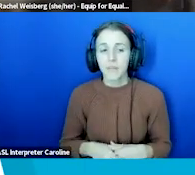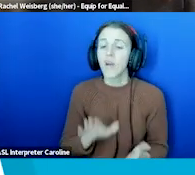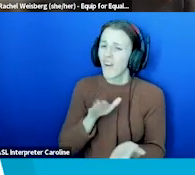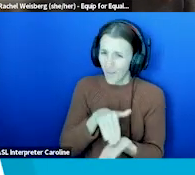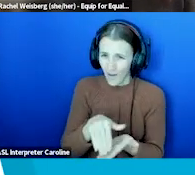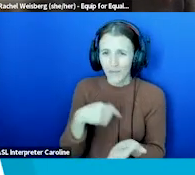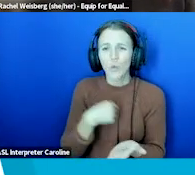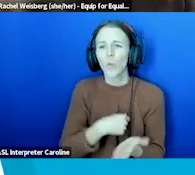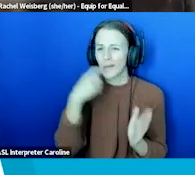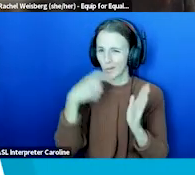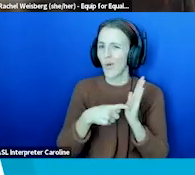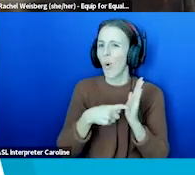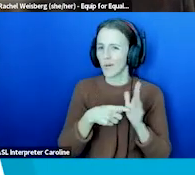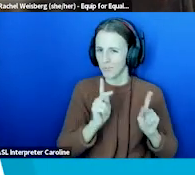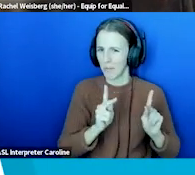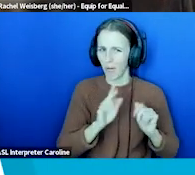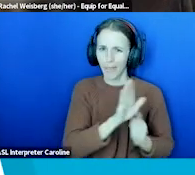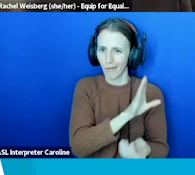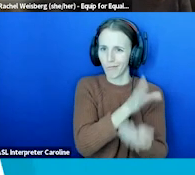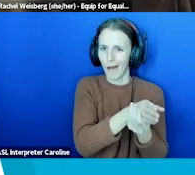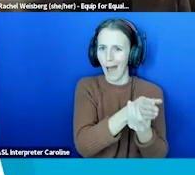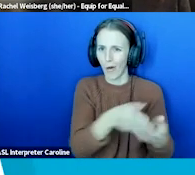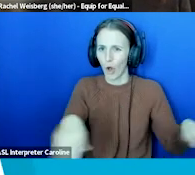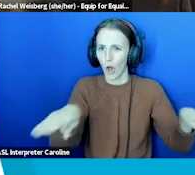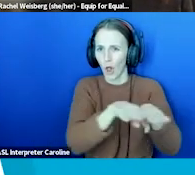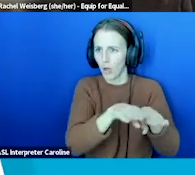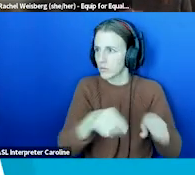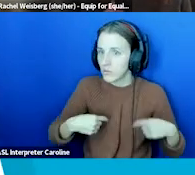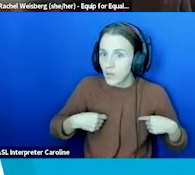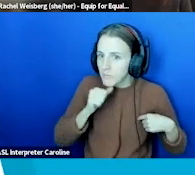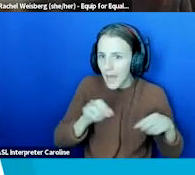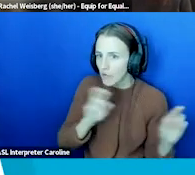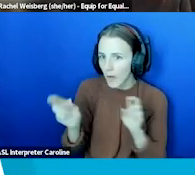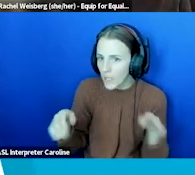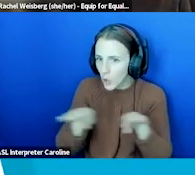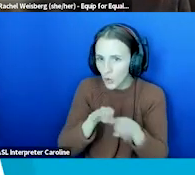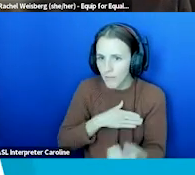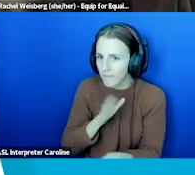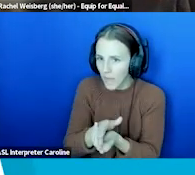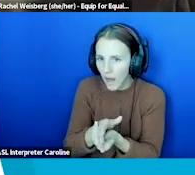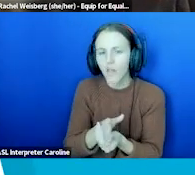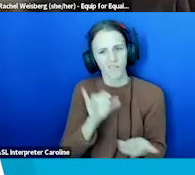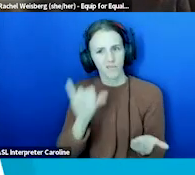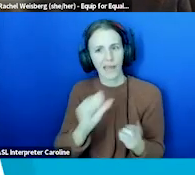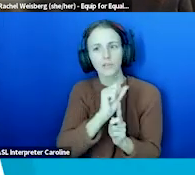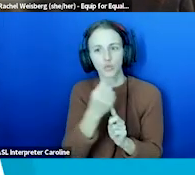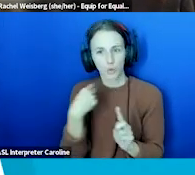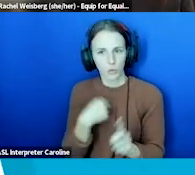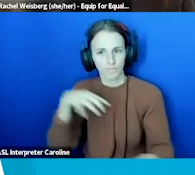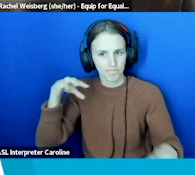BEEN